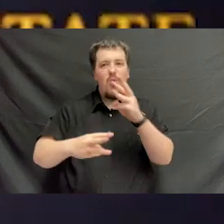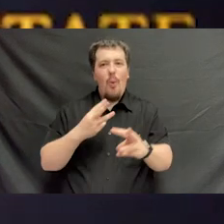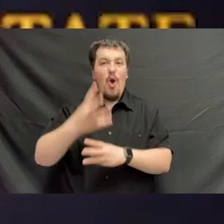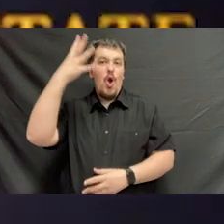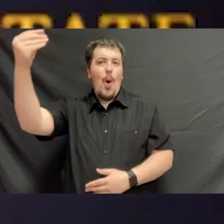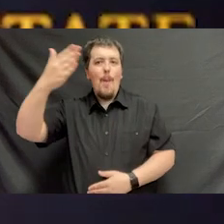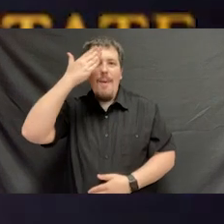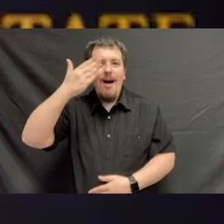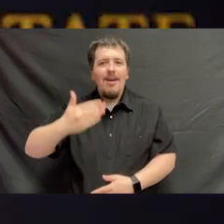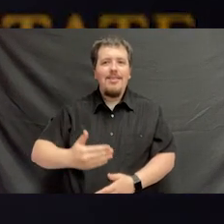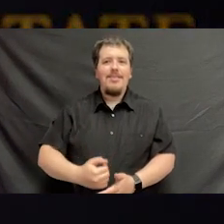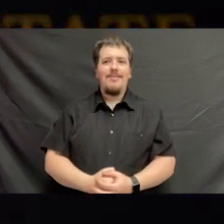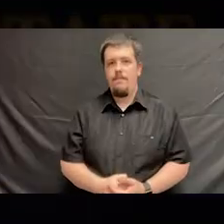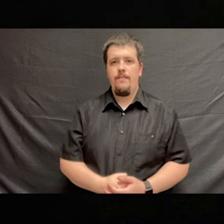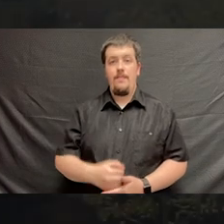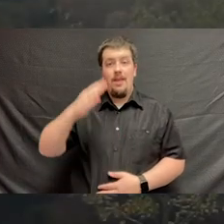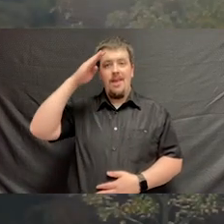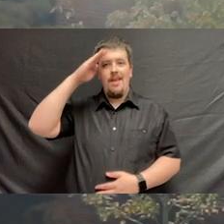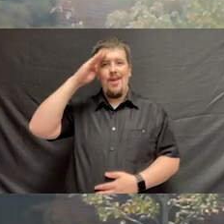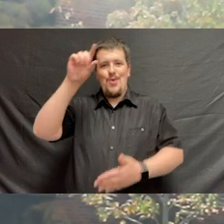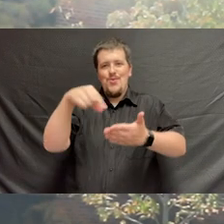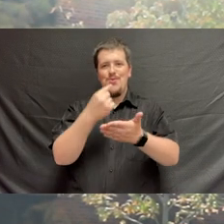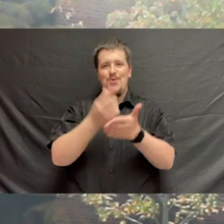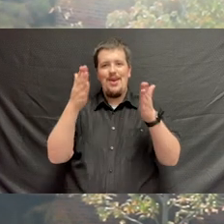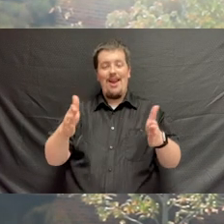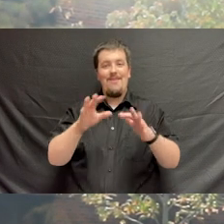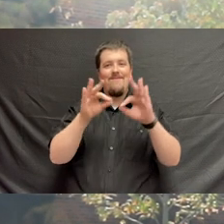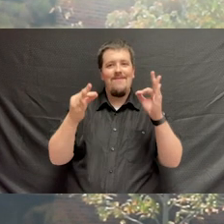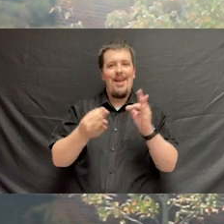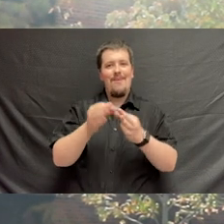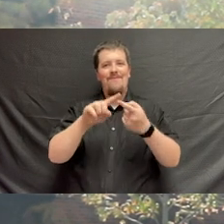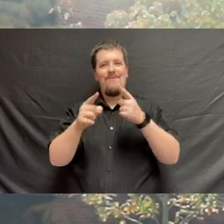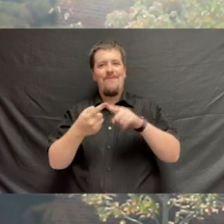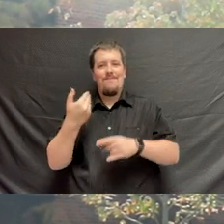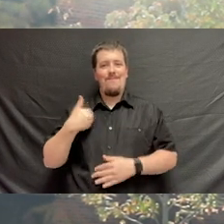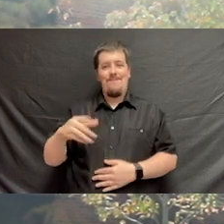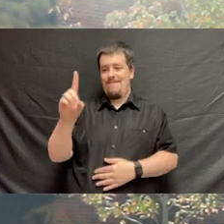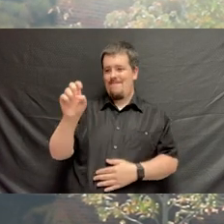Go bucks. Hello graduates, families and friends. I'm Dr. Dennis Depew